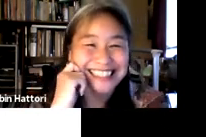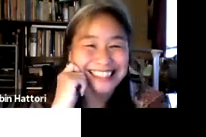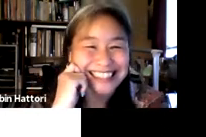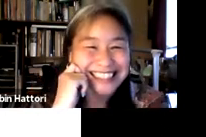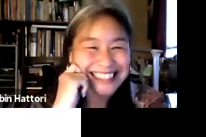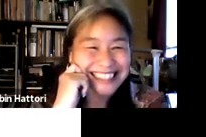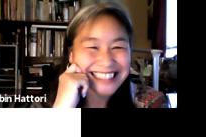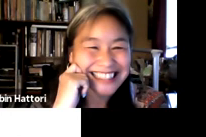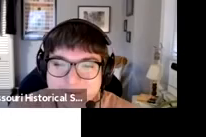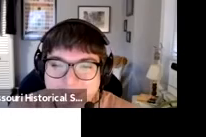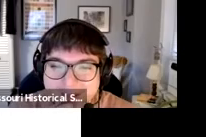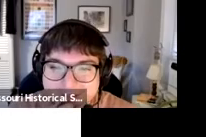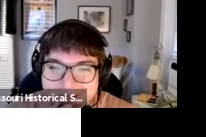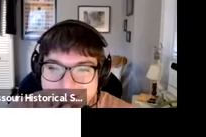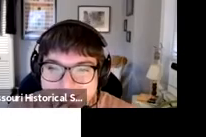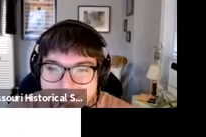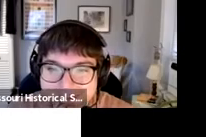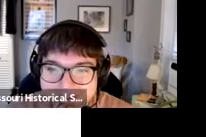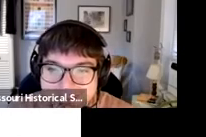for them when they came to the Midwest was how segregated